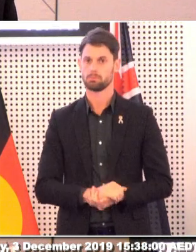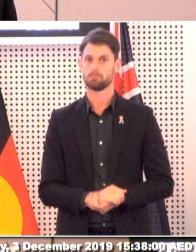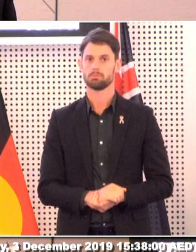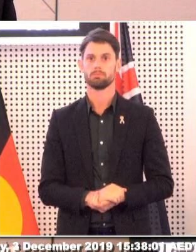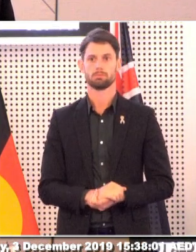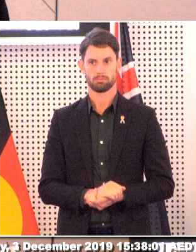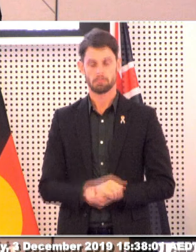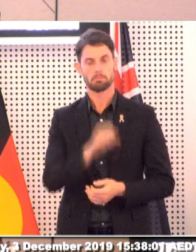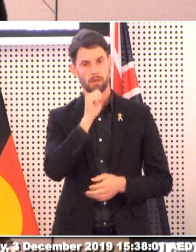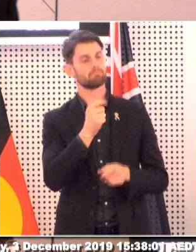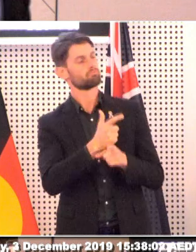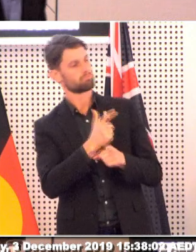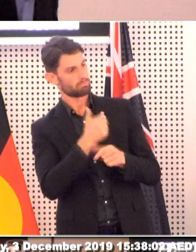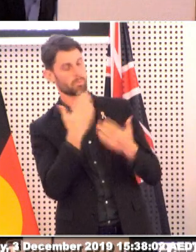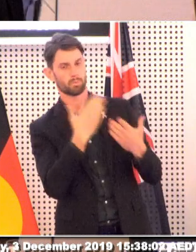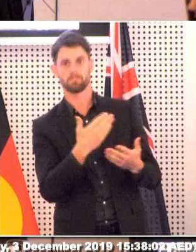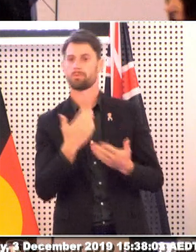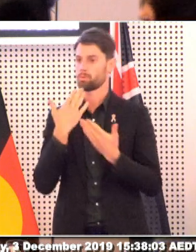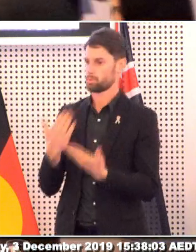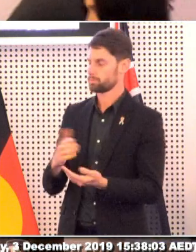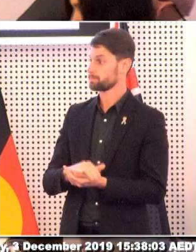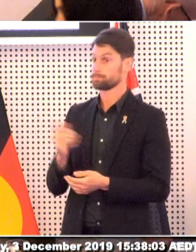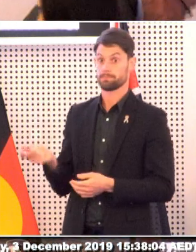Thank you, Mr Roche. Ms Masterson.